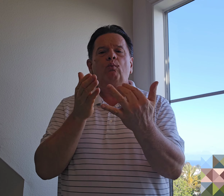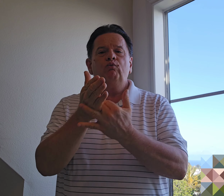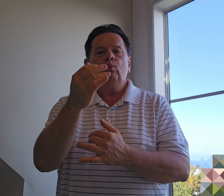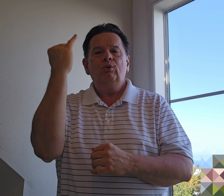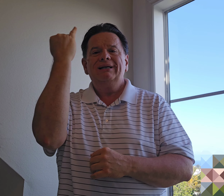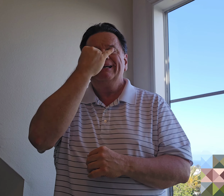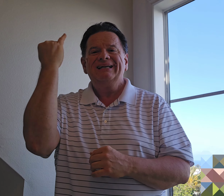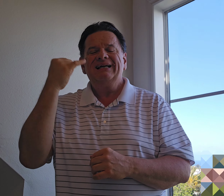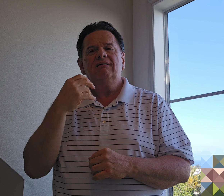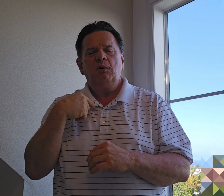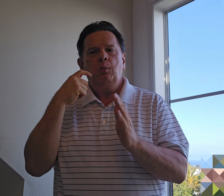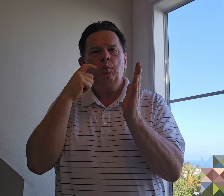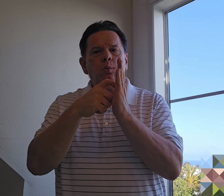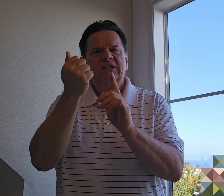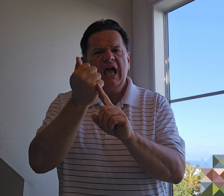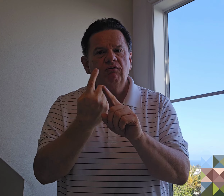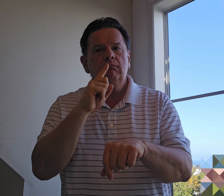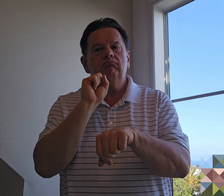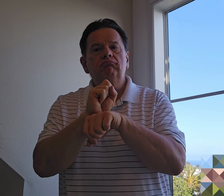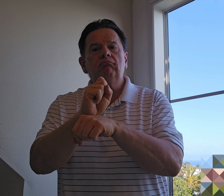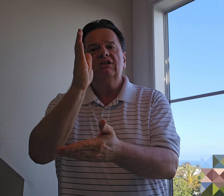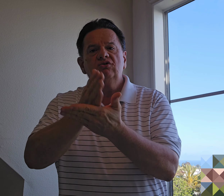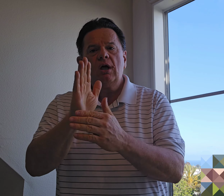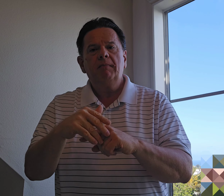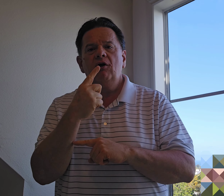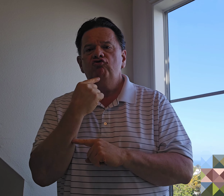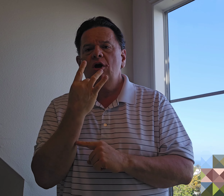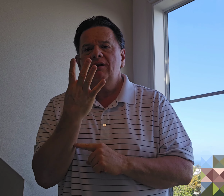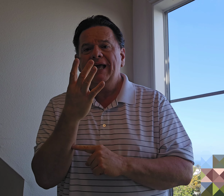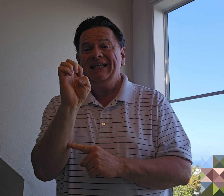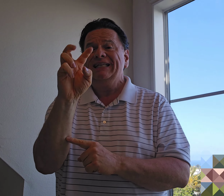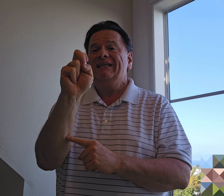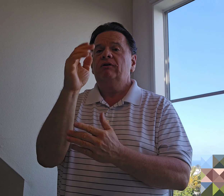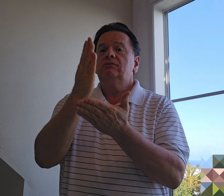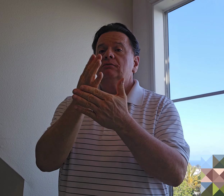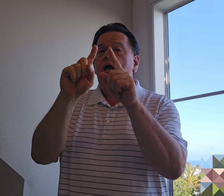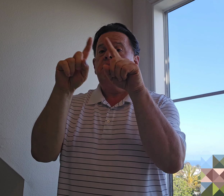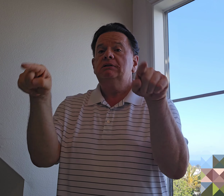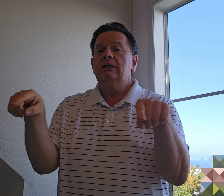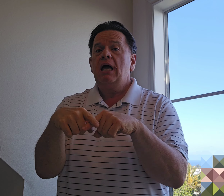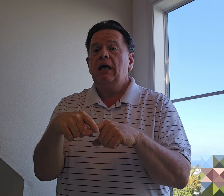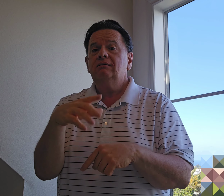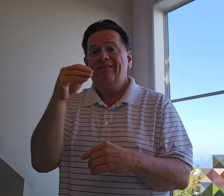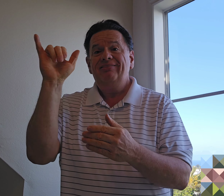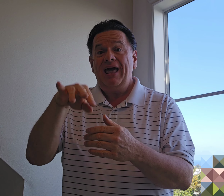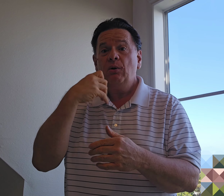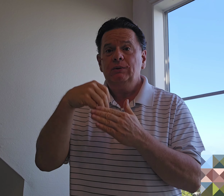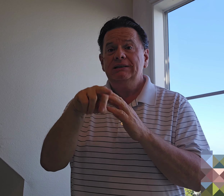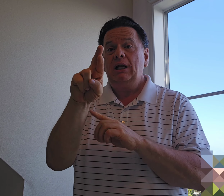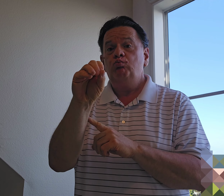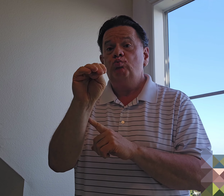my last trip to Italy. I drove through Italy and saw that everybody stopped at red lights. Even stop signs.